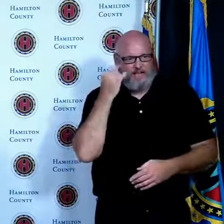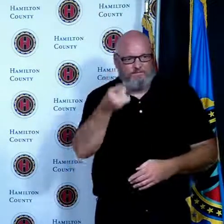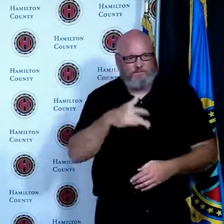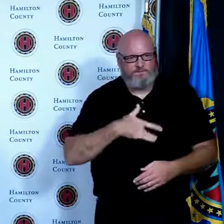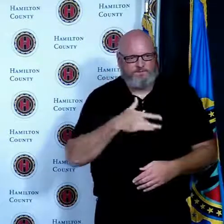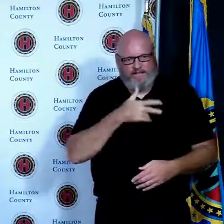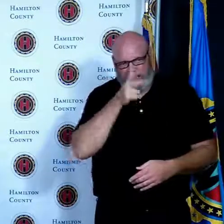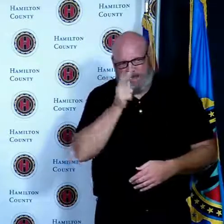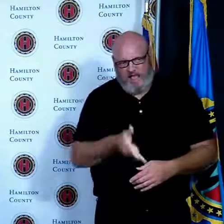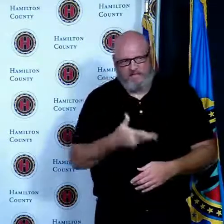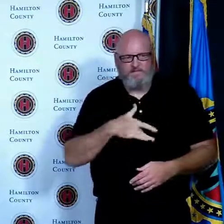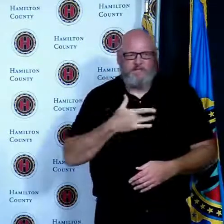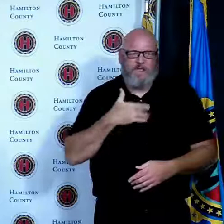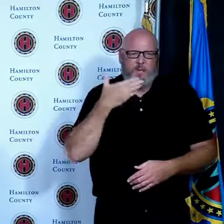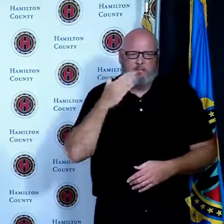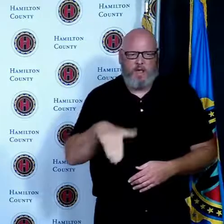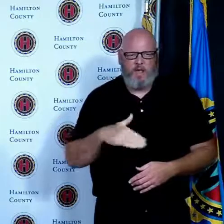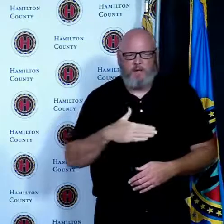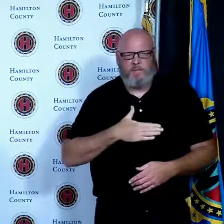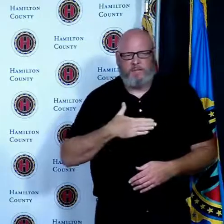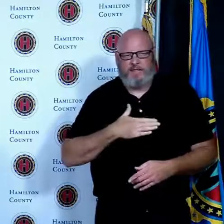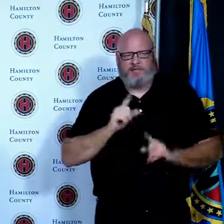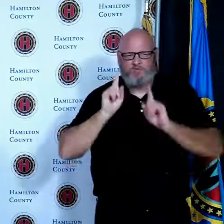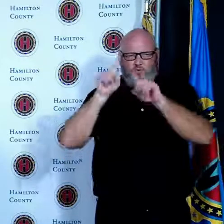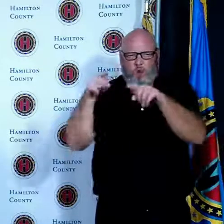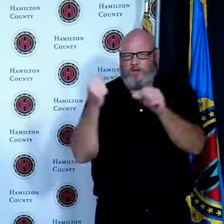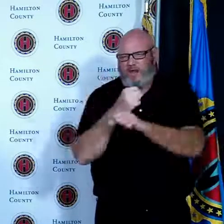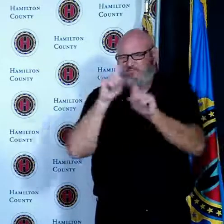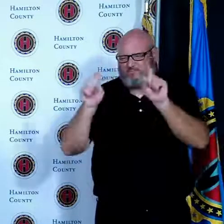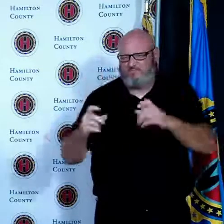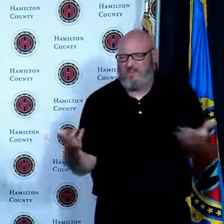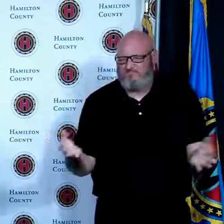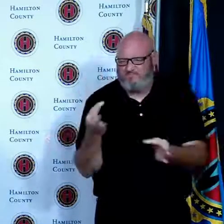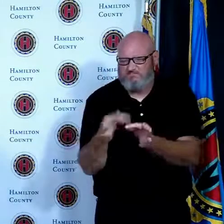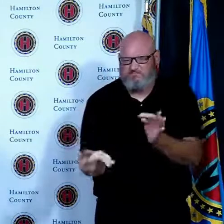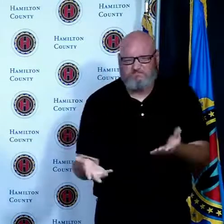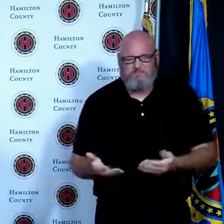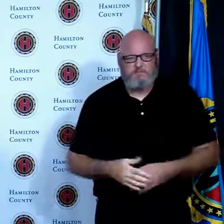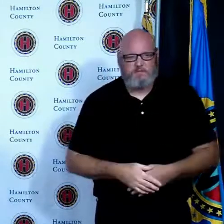states pull away from testing asymptomatic people partially because of a capacity issue